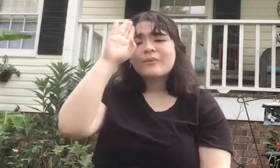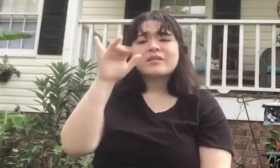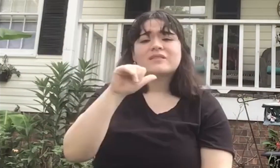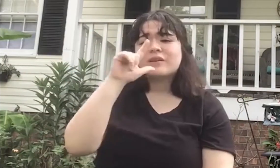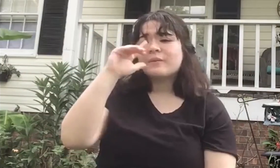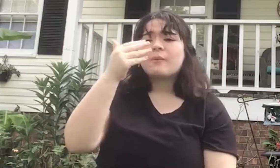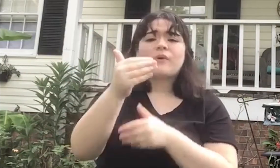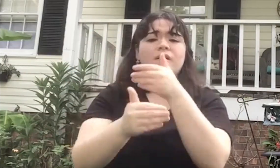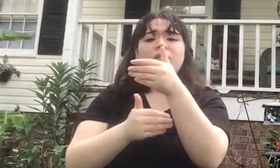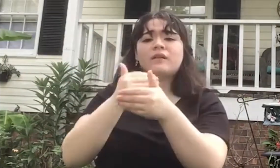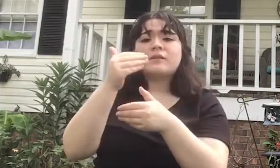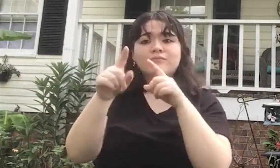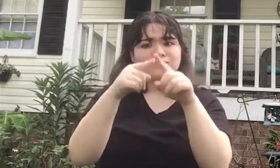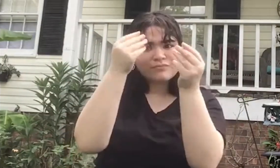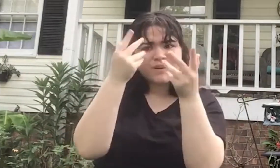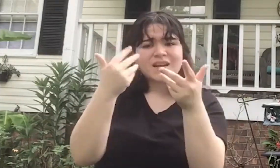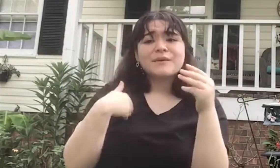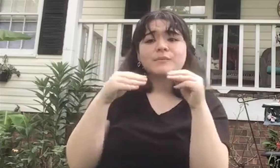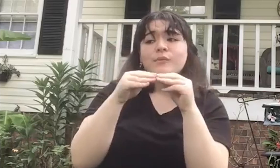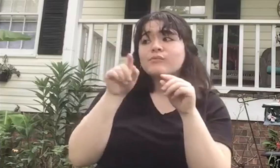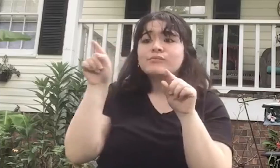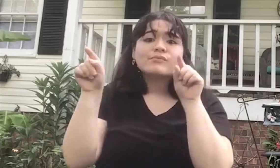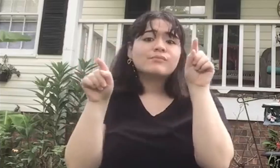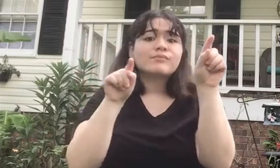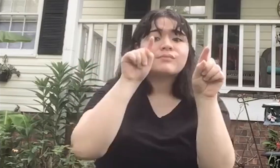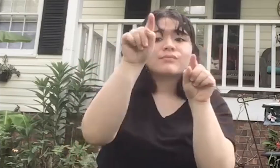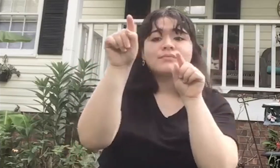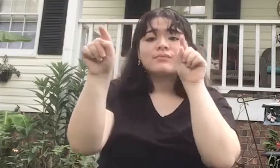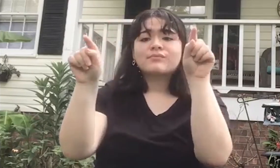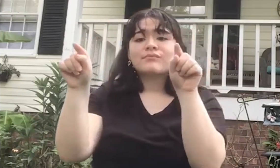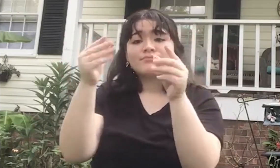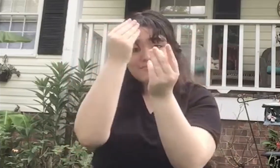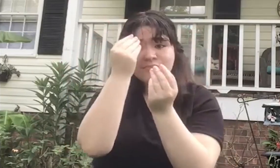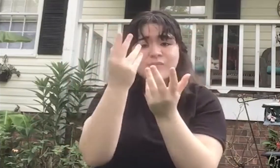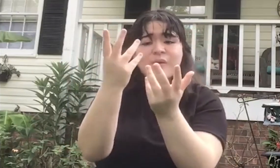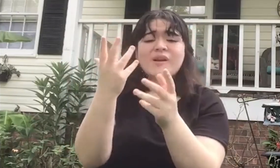I know it may not seem that way but it's more than just a line.